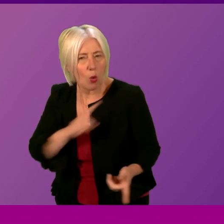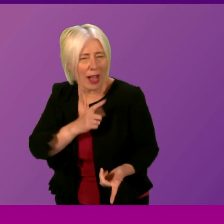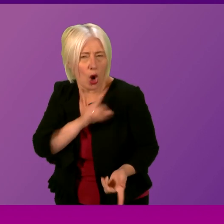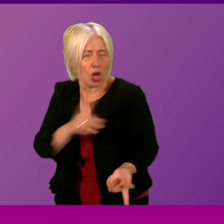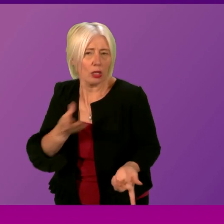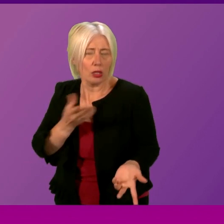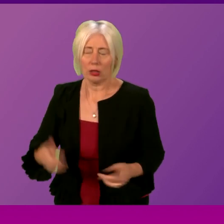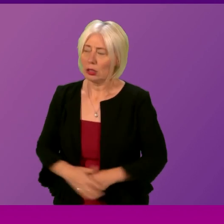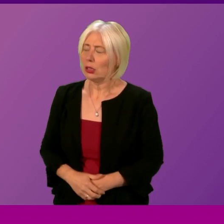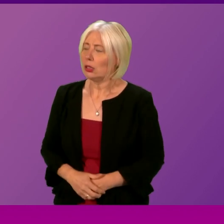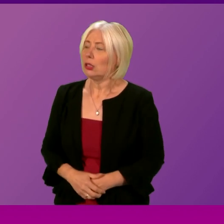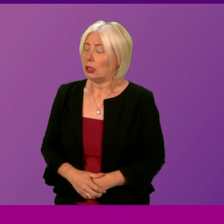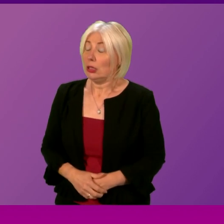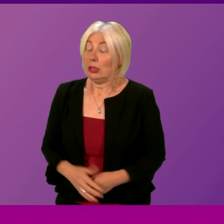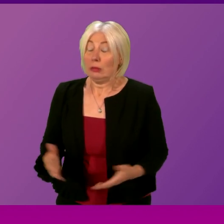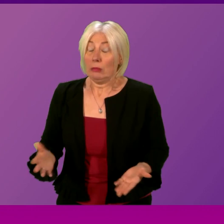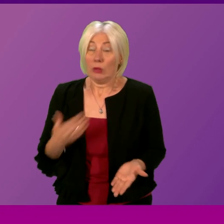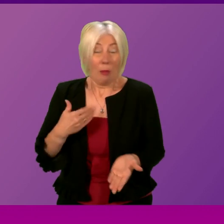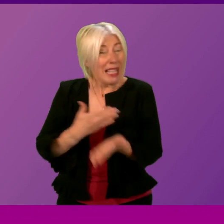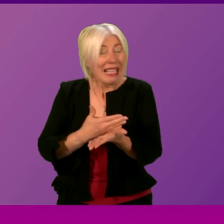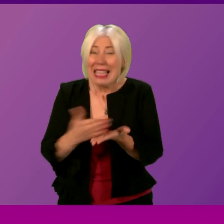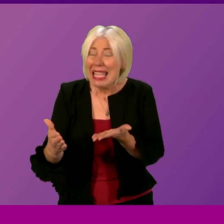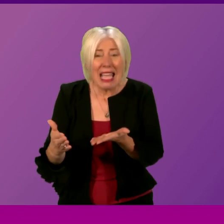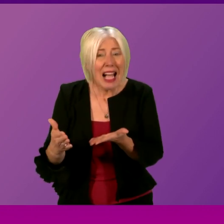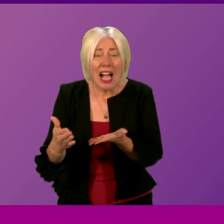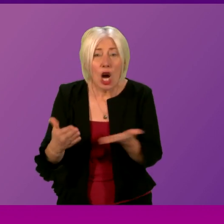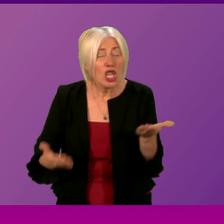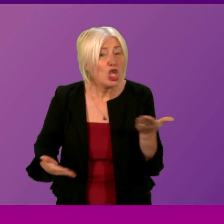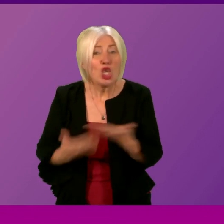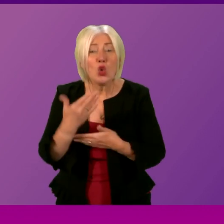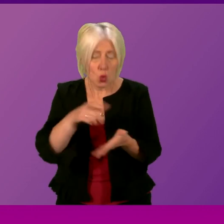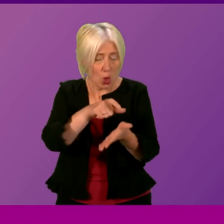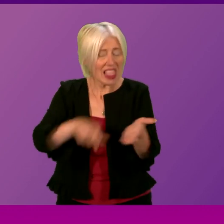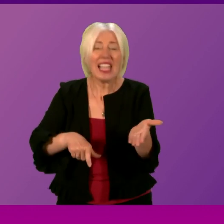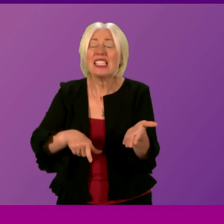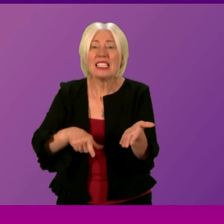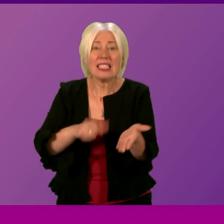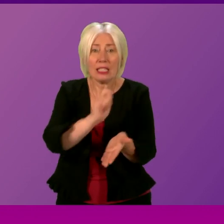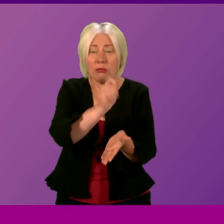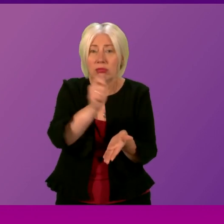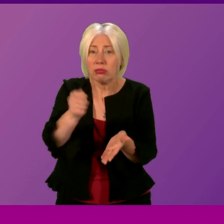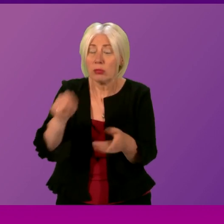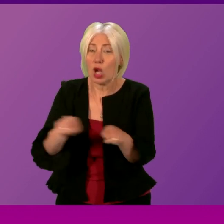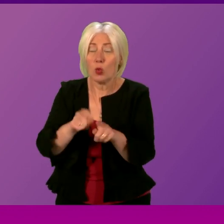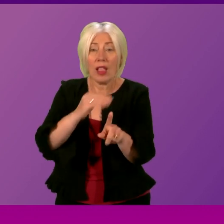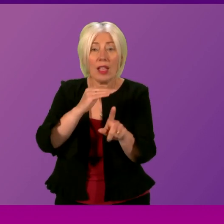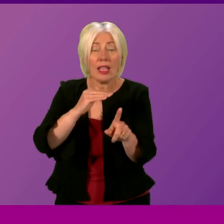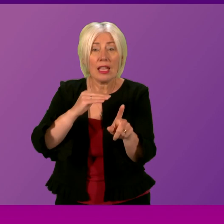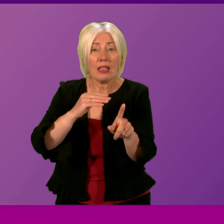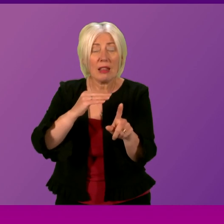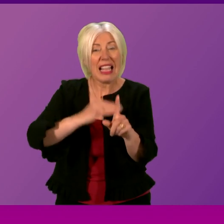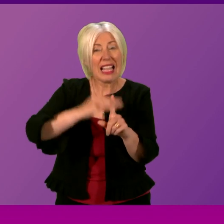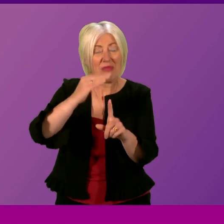We have been very clear about the analysis of any new licences and the climate targets that they